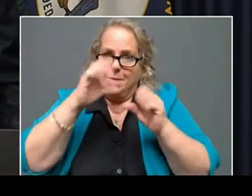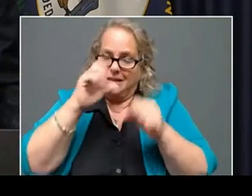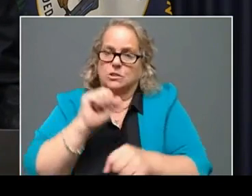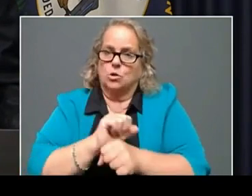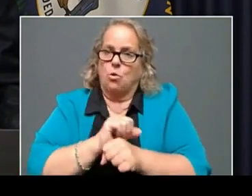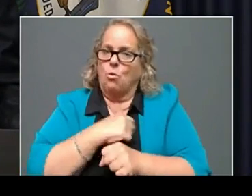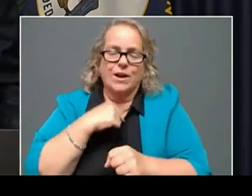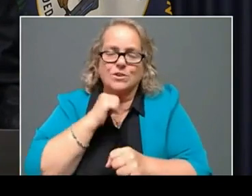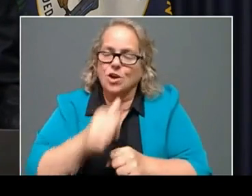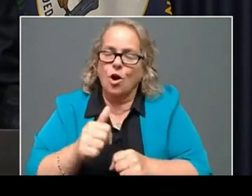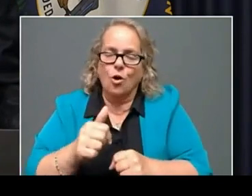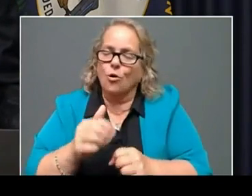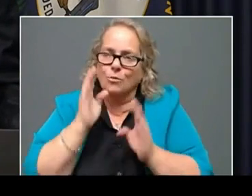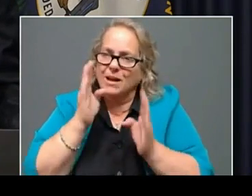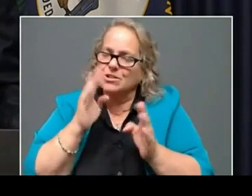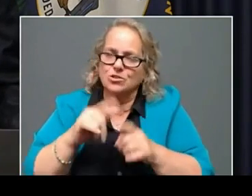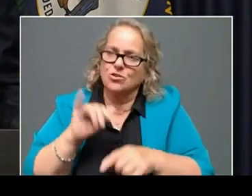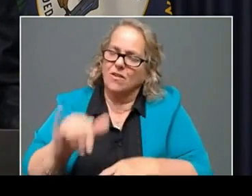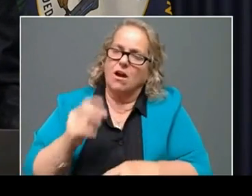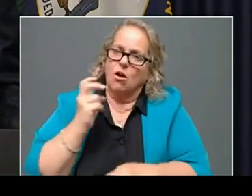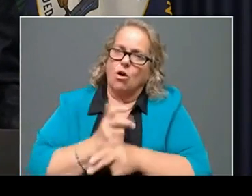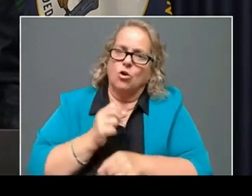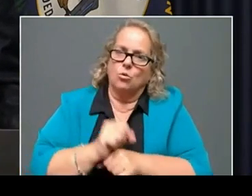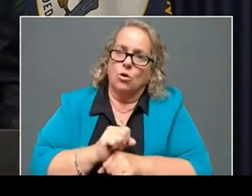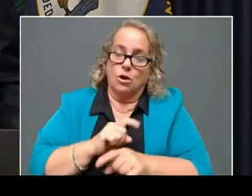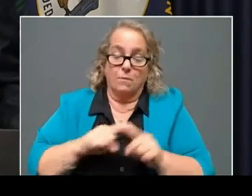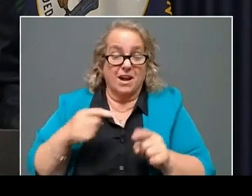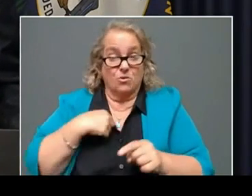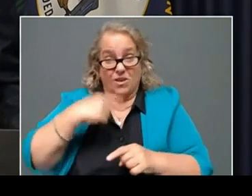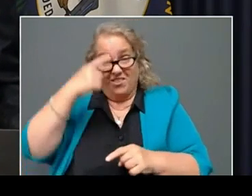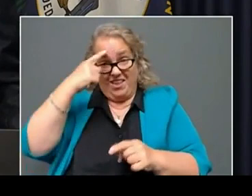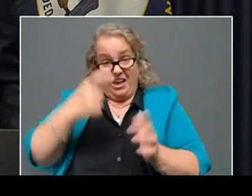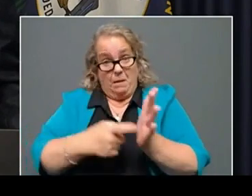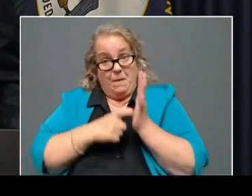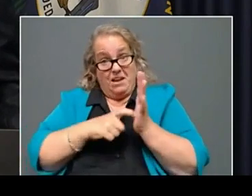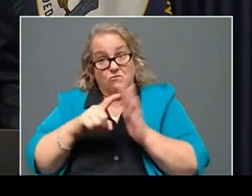of a mandate from state government would be effective and is not a step